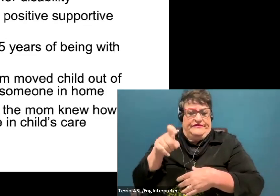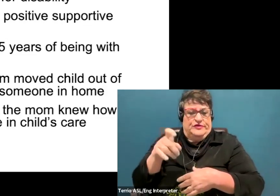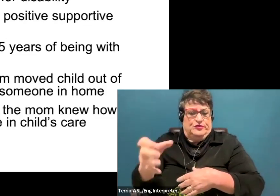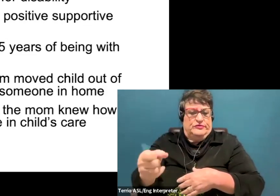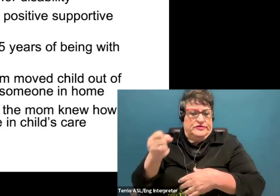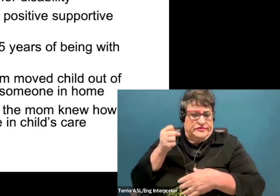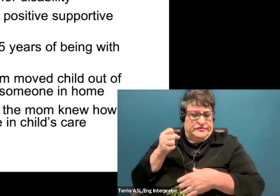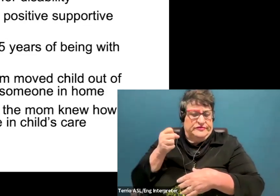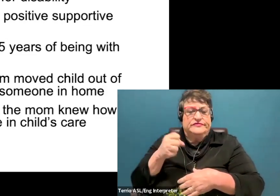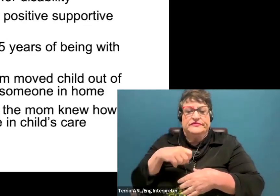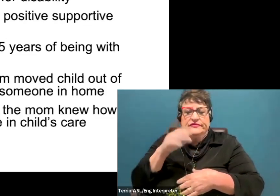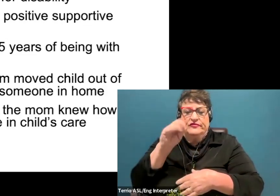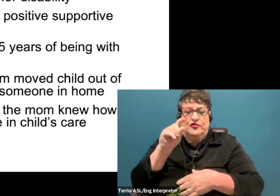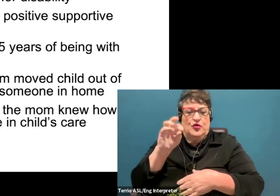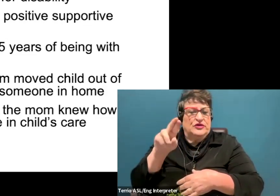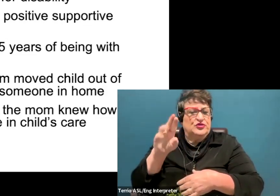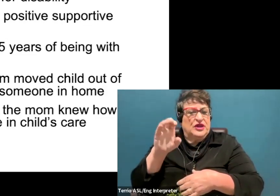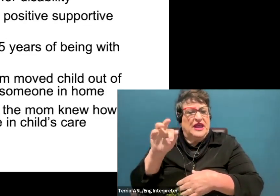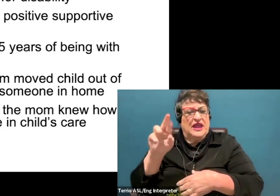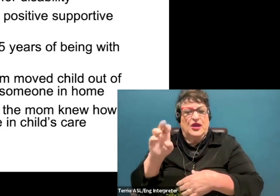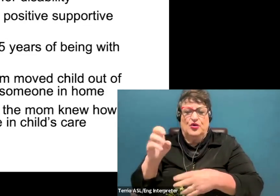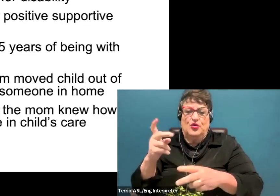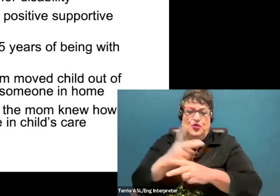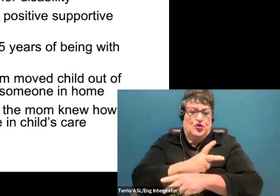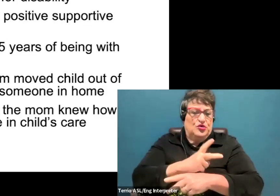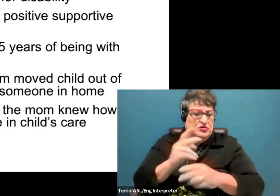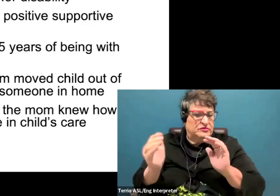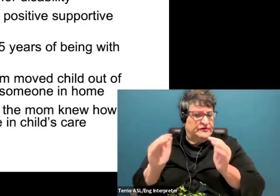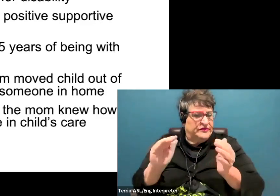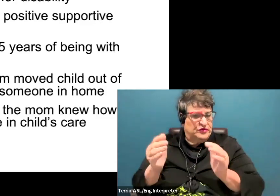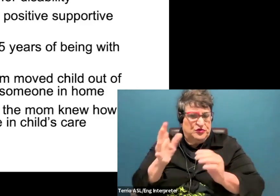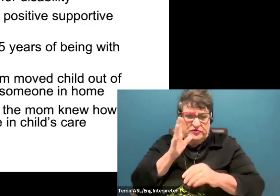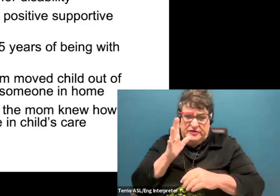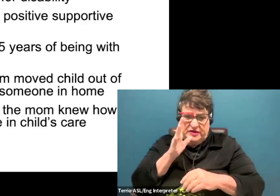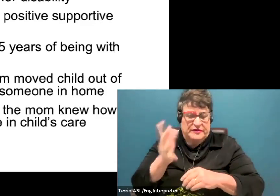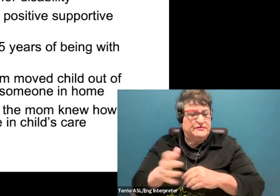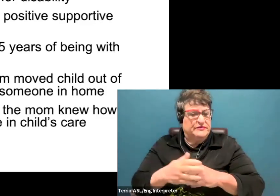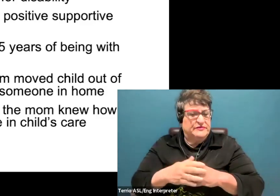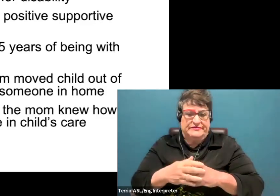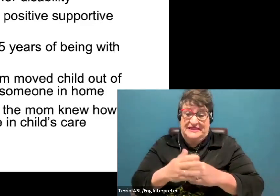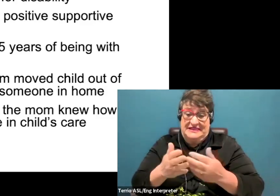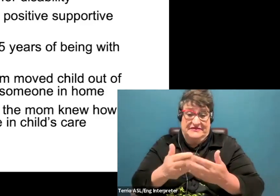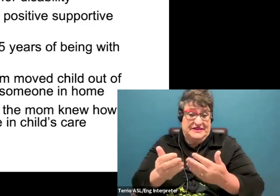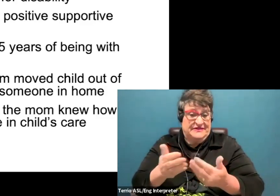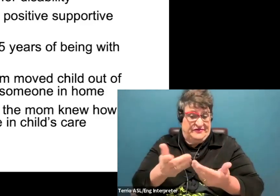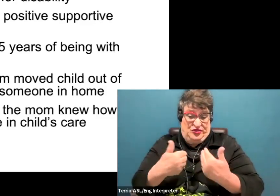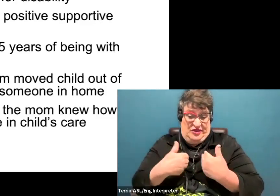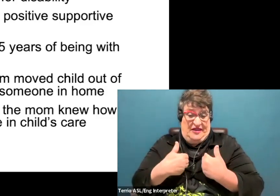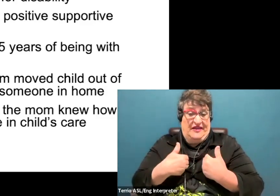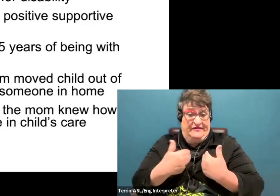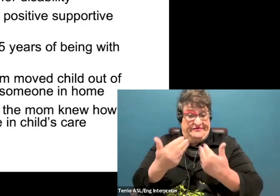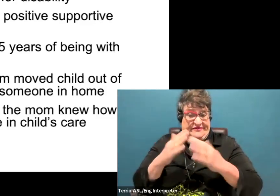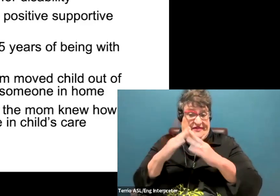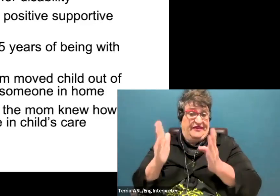foster care was actually much worse, even if it could have given her access to housing in the future. Next slide.